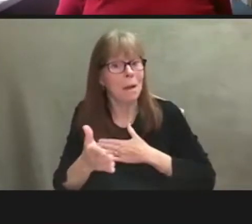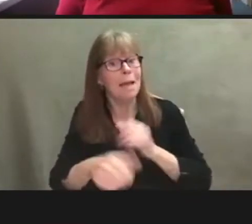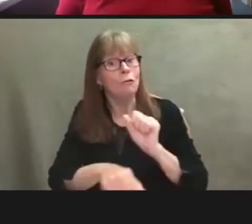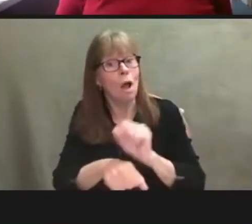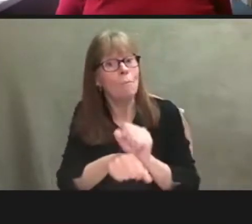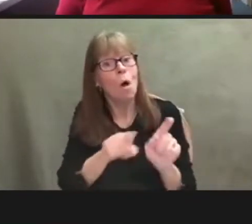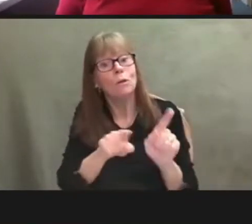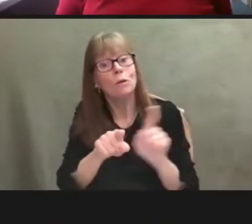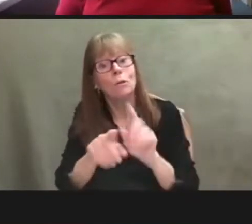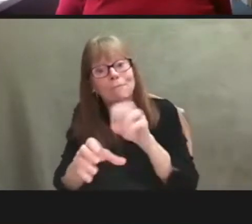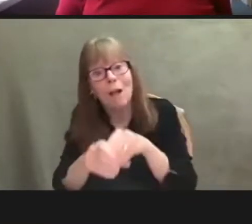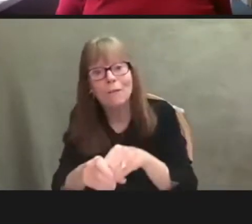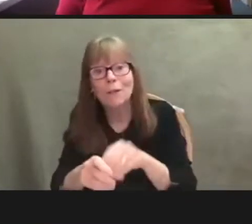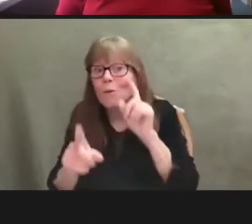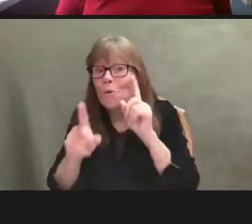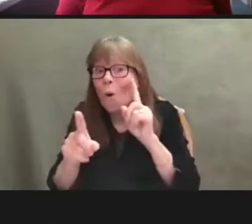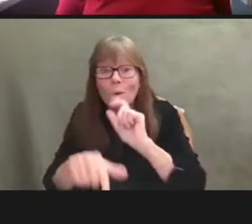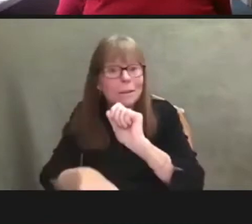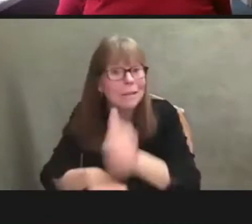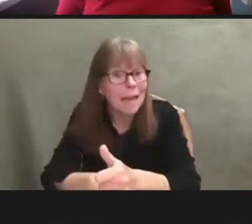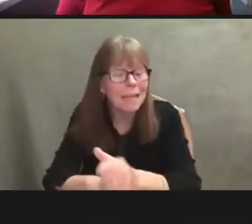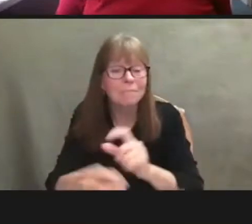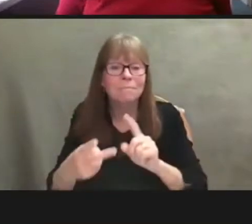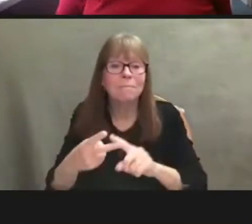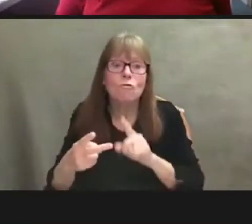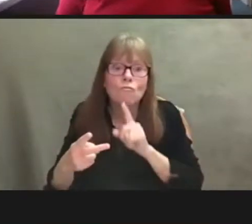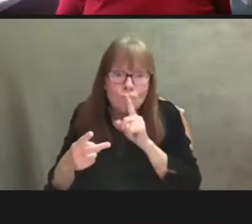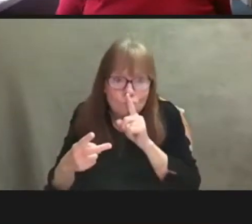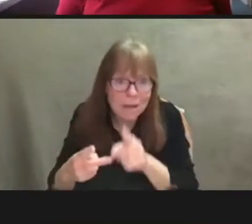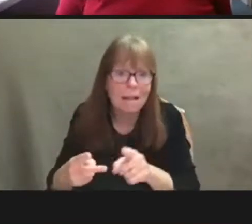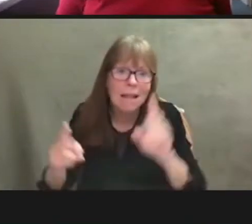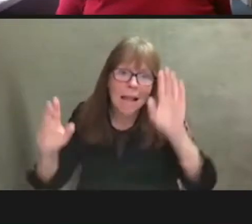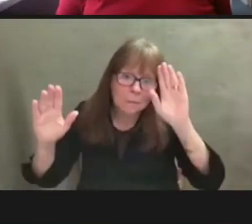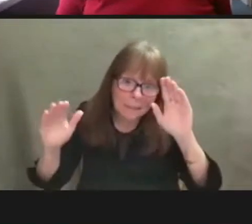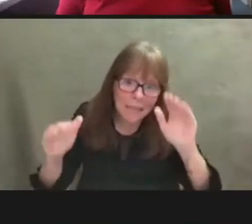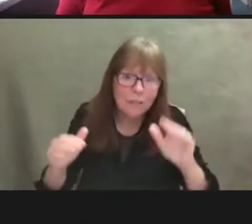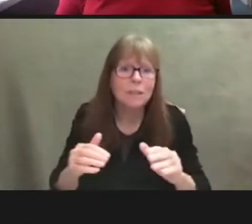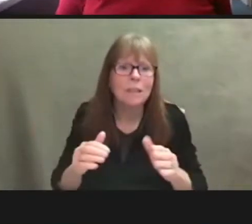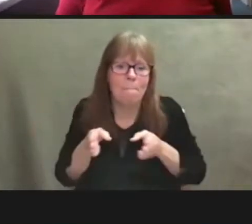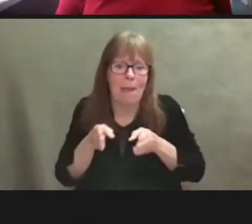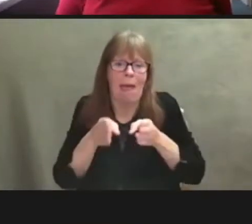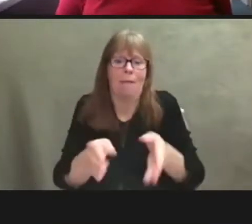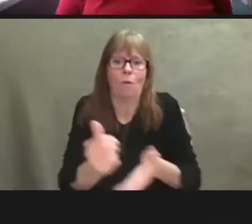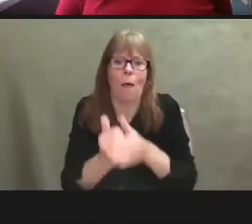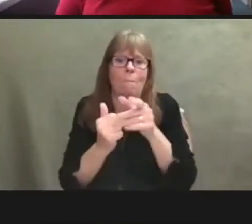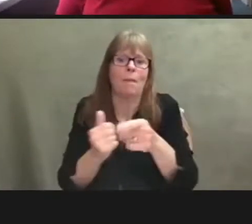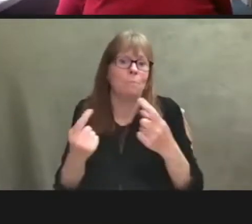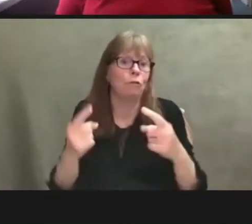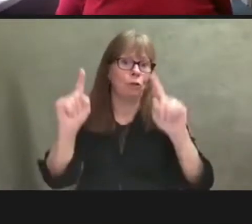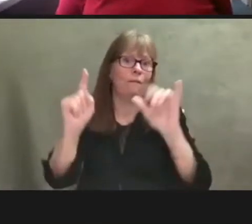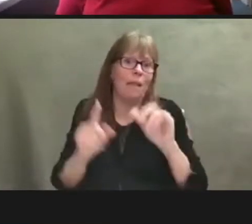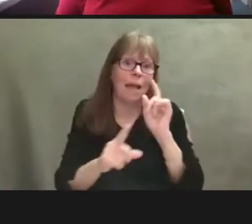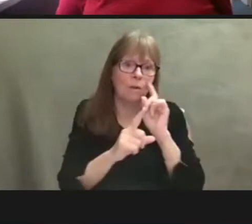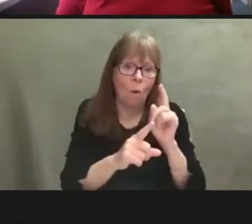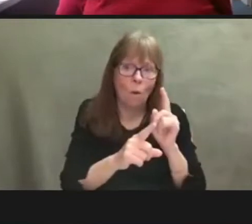realistic expectations and a path to try to achieve those goals. I’m going to cut in really quickly.